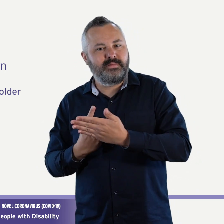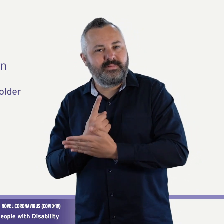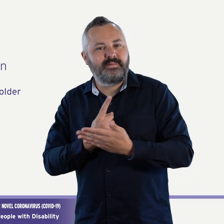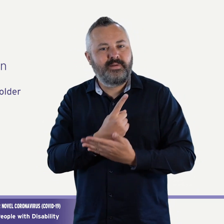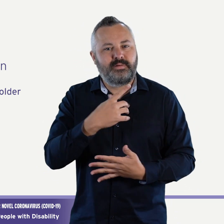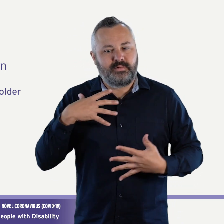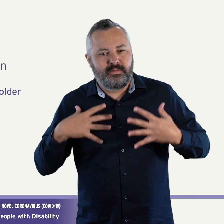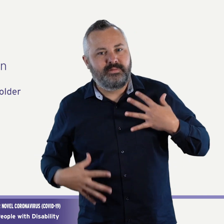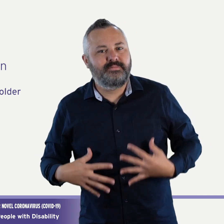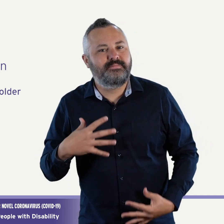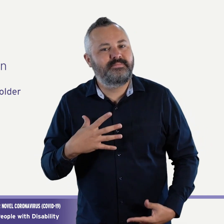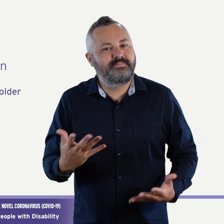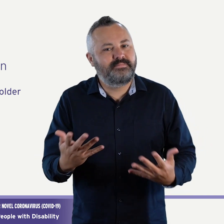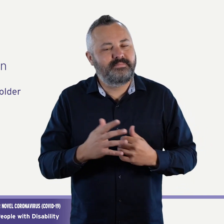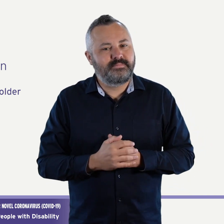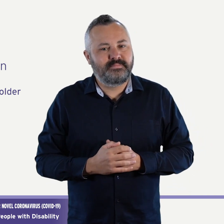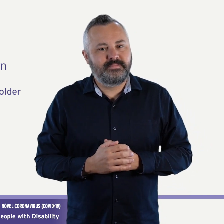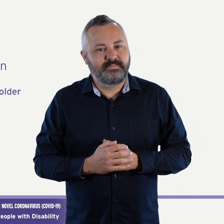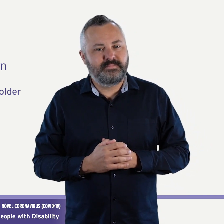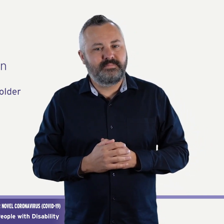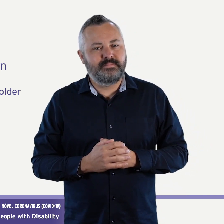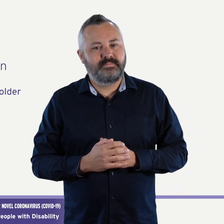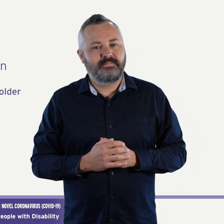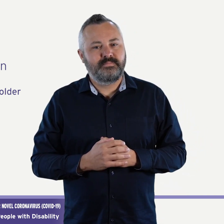with the majority of people with disability aged 65 years and older.